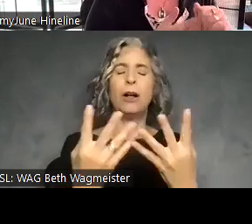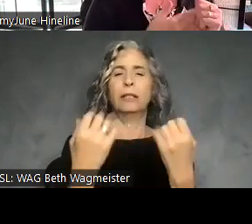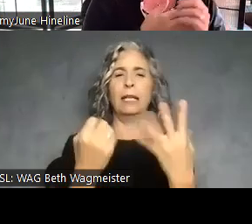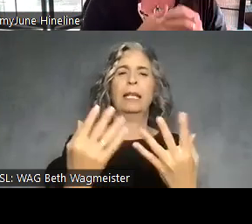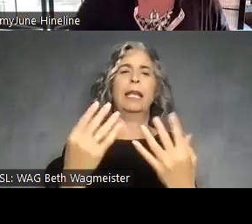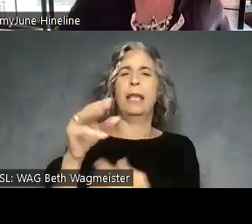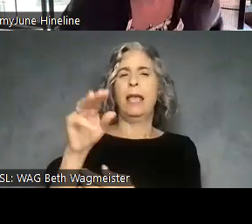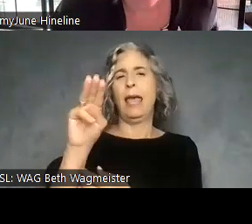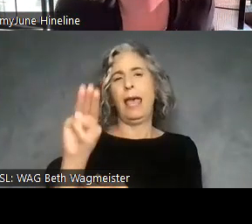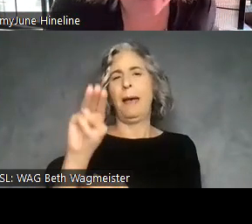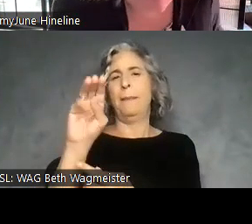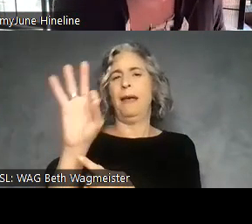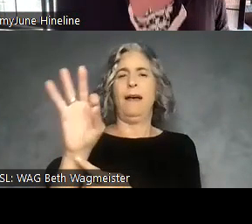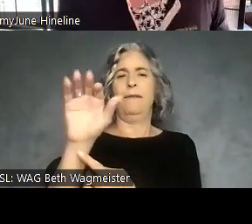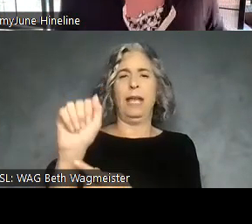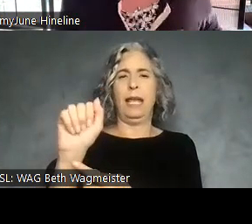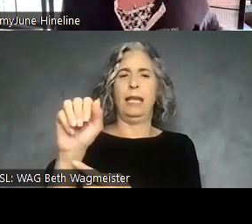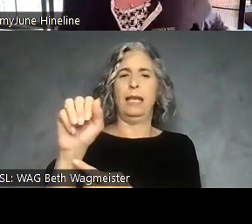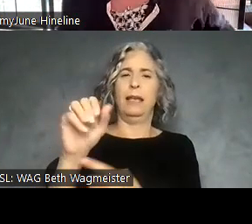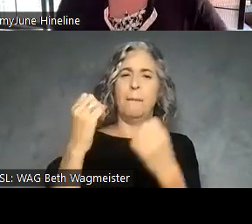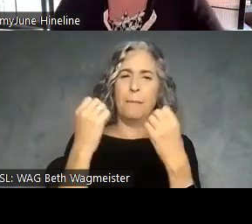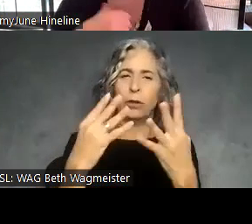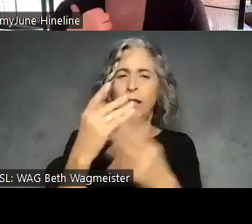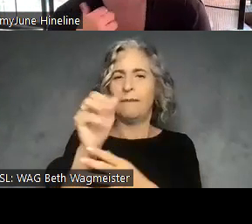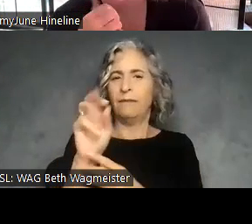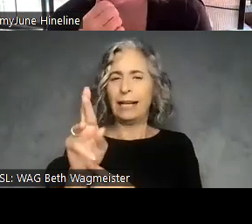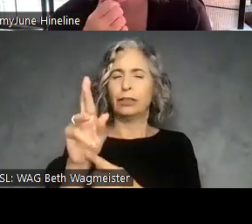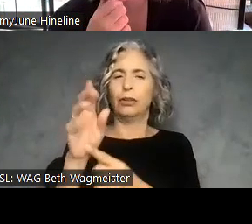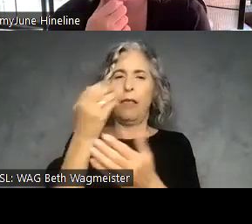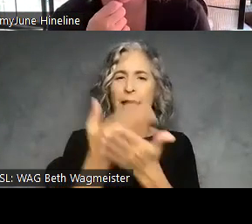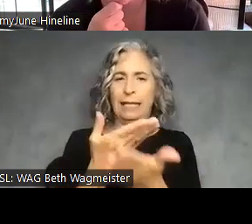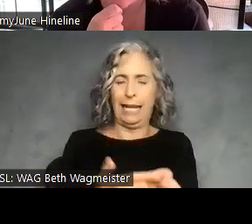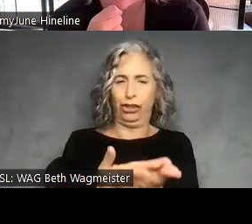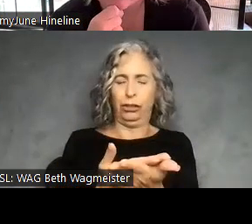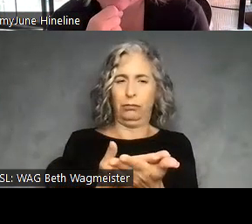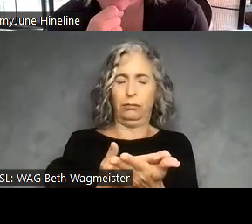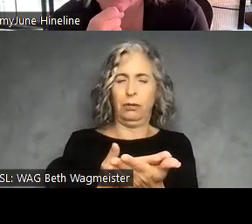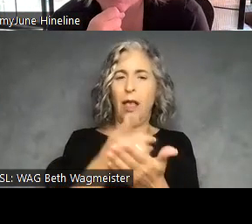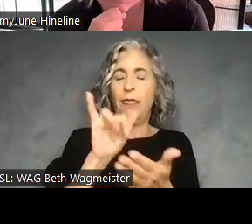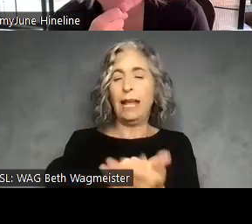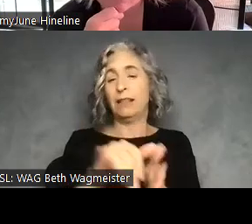have a swollen eye. So all of these are really great methods for identification, but they also